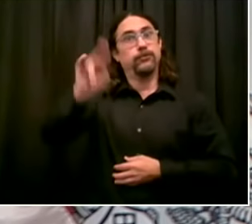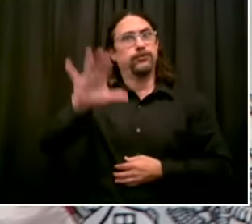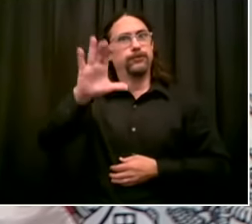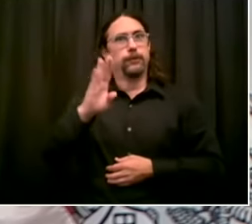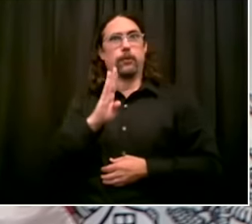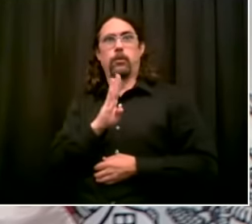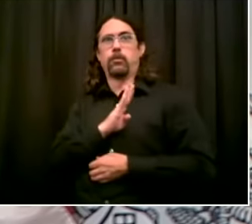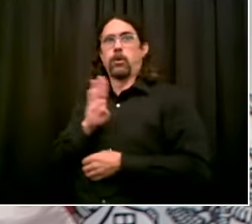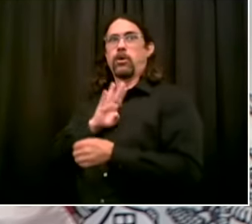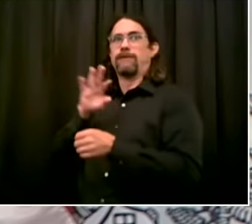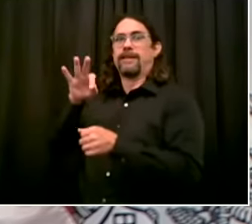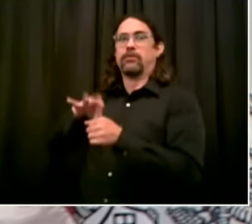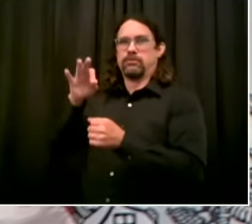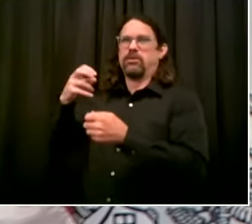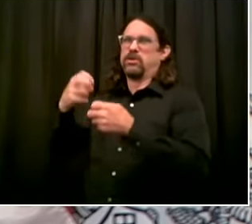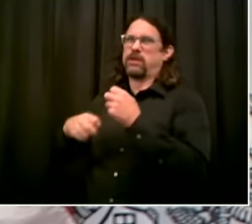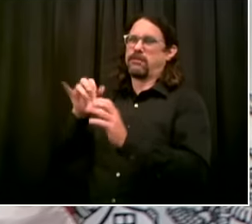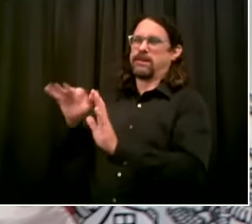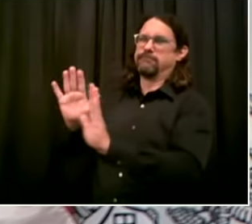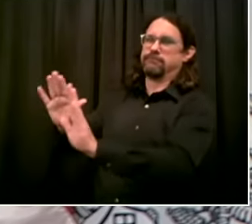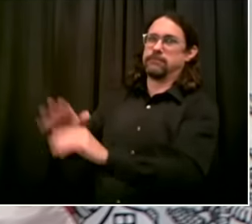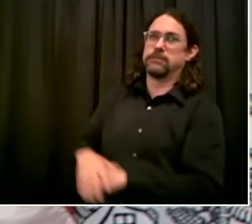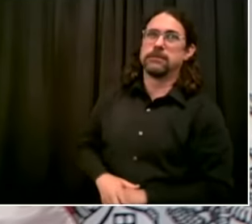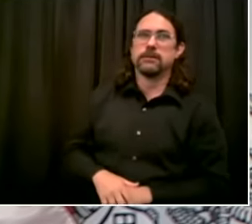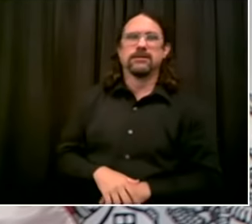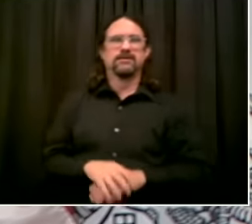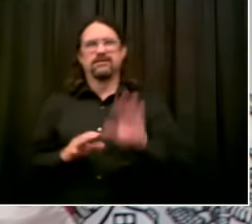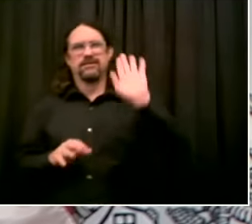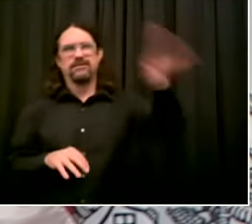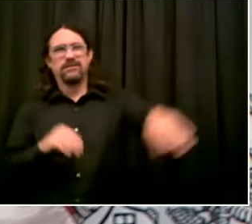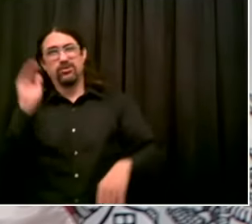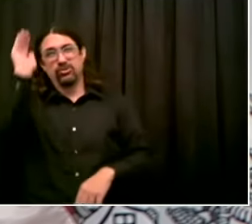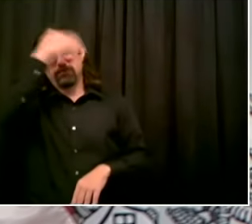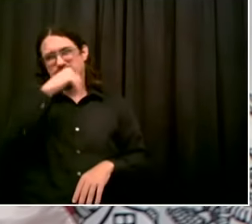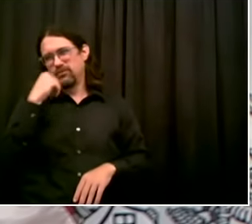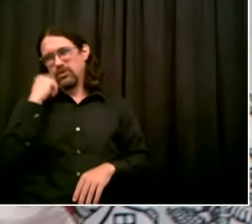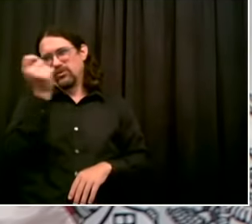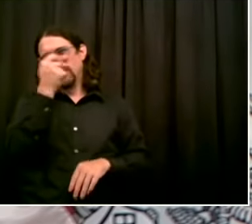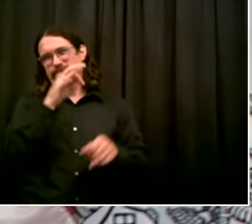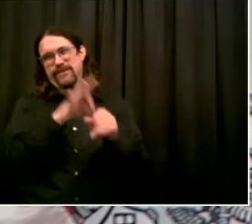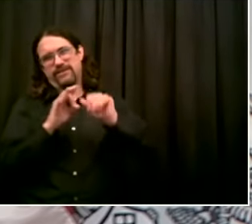MAKE THR EI VOICS EHED,AR AND THEY UNDERSTAND THIS IS THE MOST IMPORTANT ELECTION OF A LIFETIME THAT IS